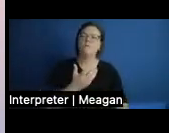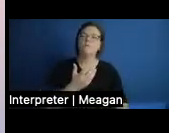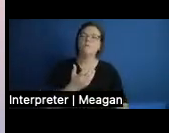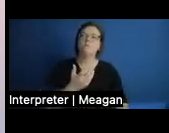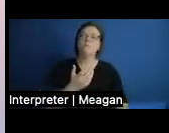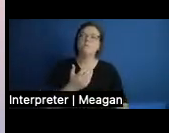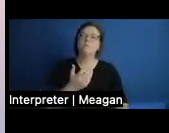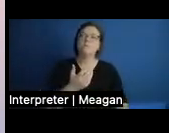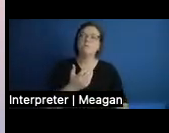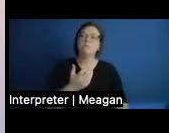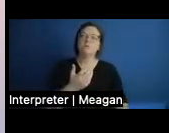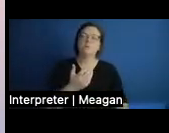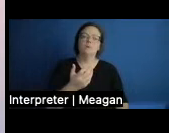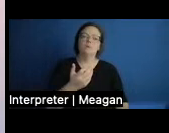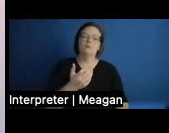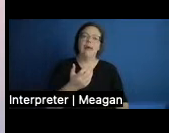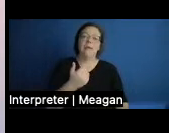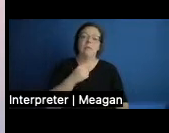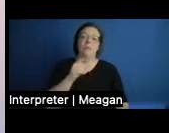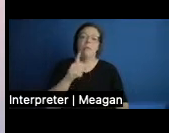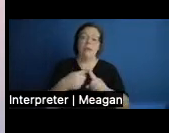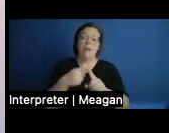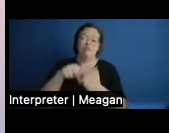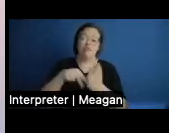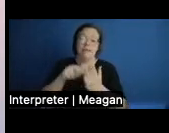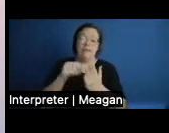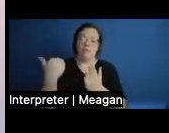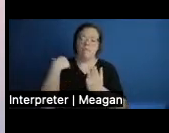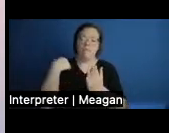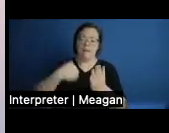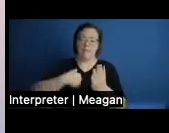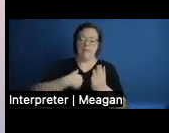in the in the fact of me reading that I can be reminded that I am a full person, like,